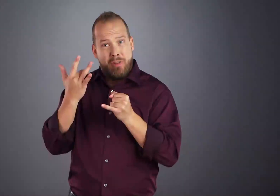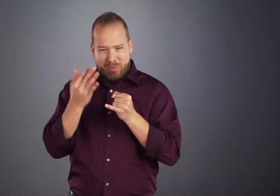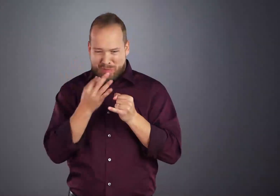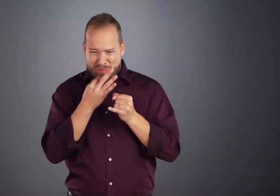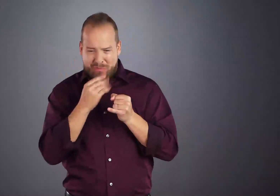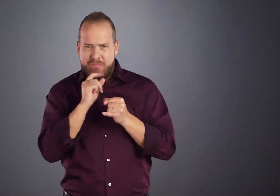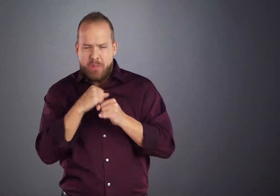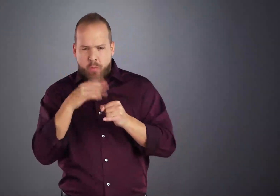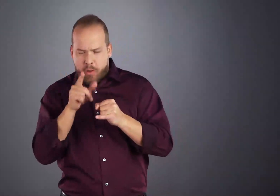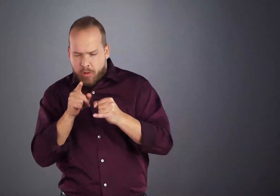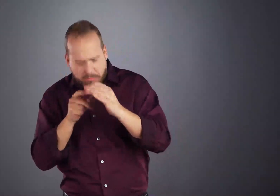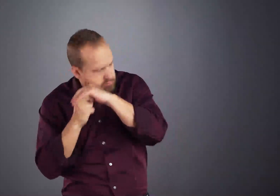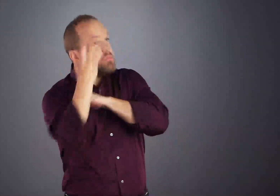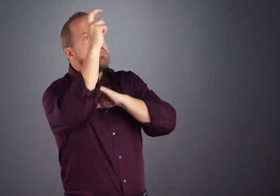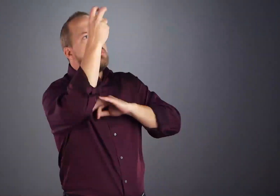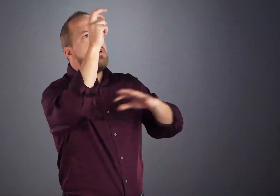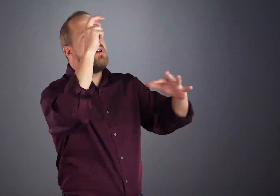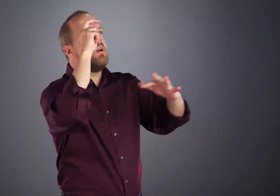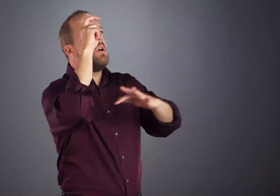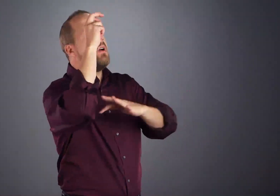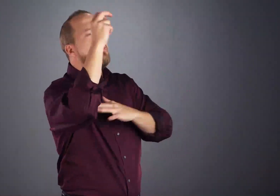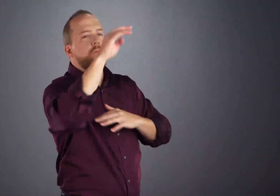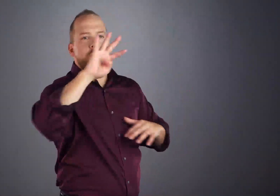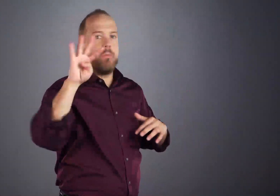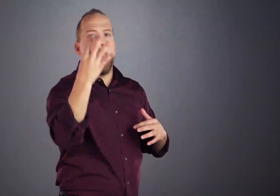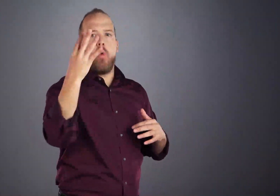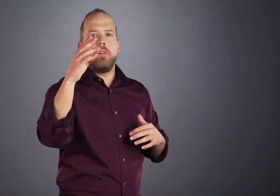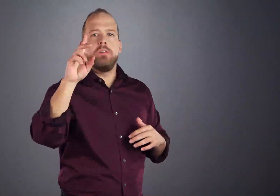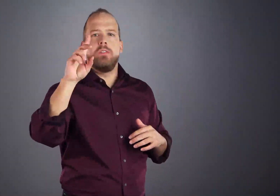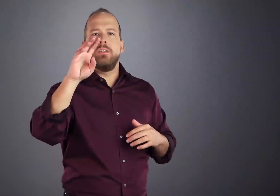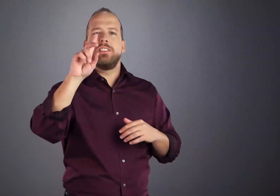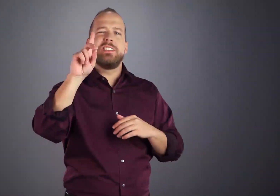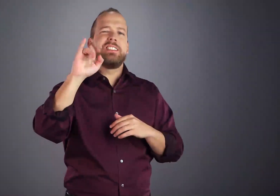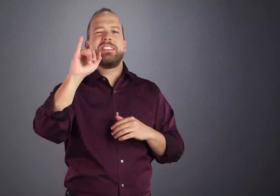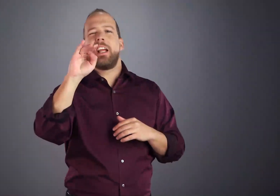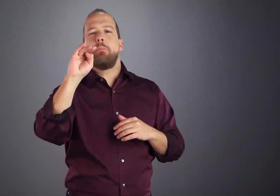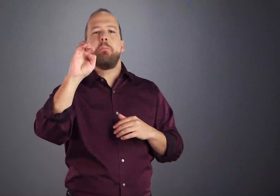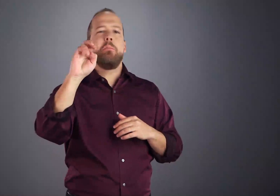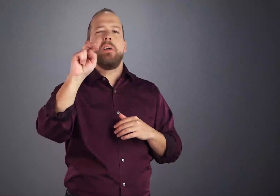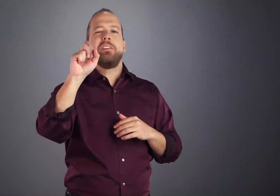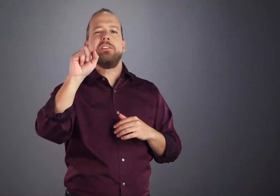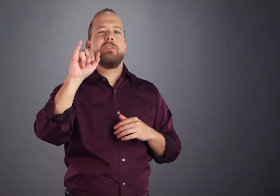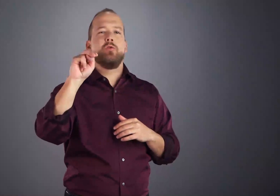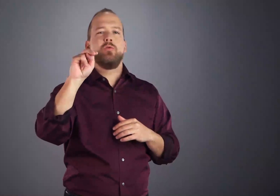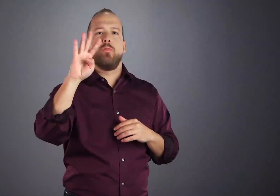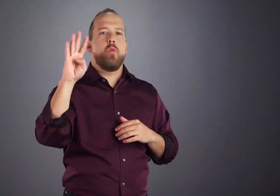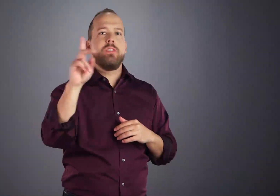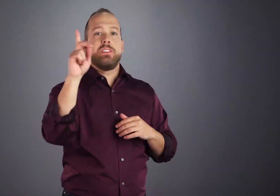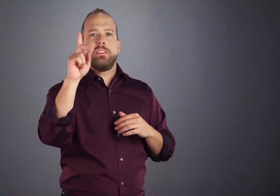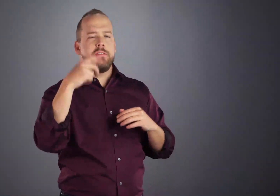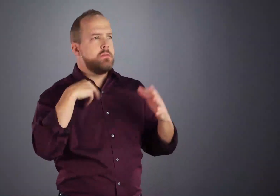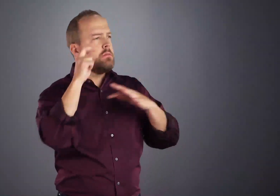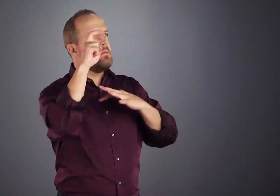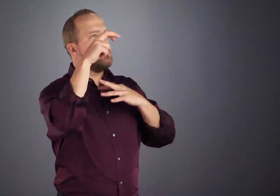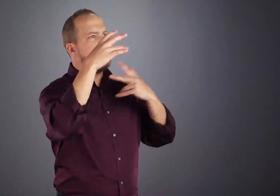How dark it is before the dawn! In reality that was the beginning of my last debauch.